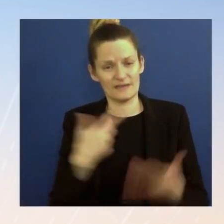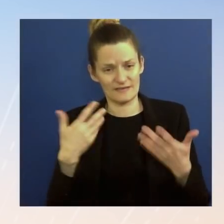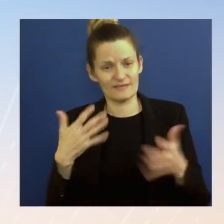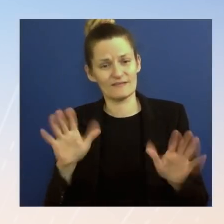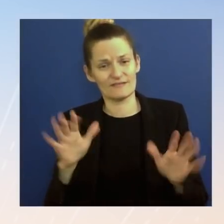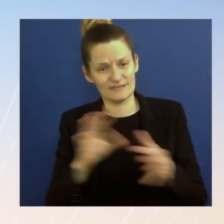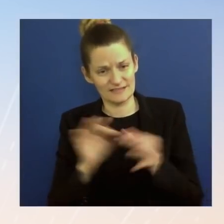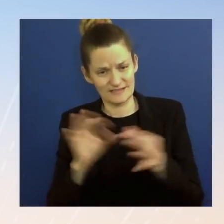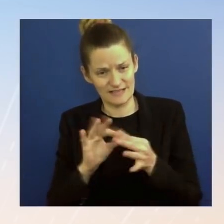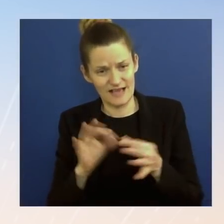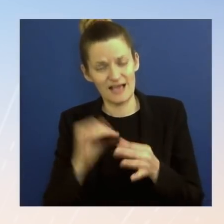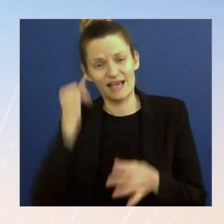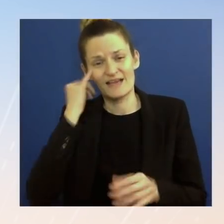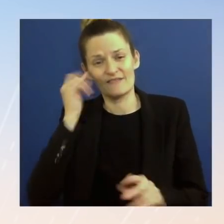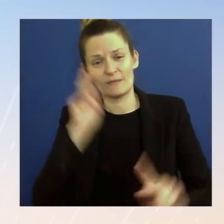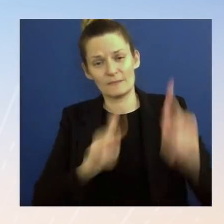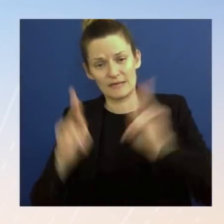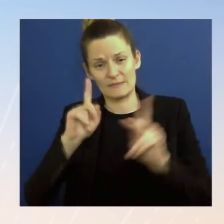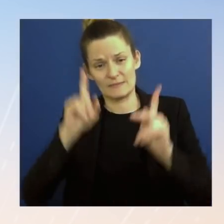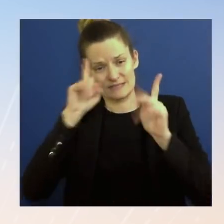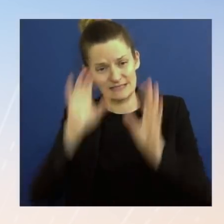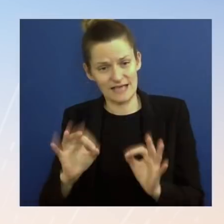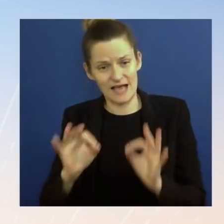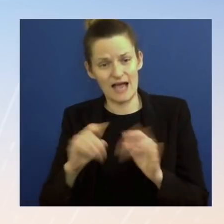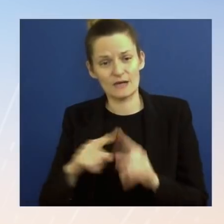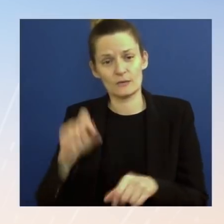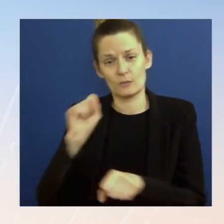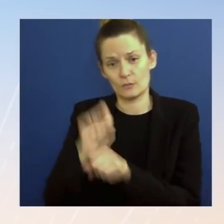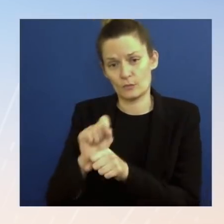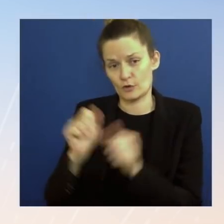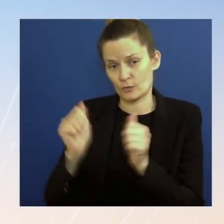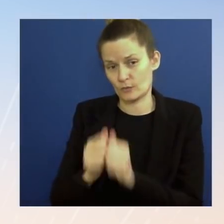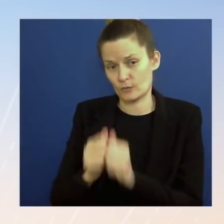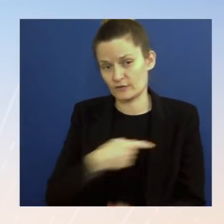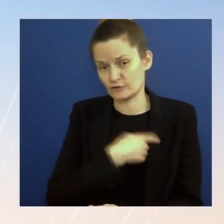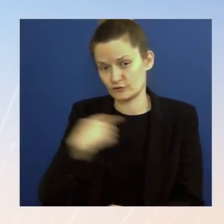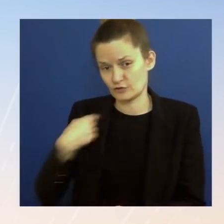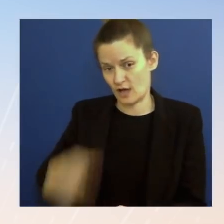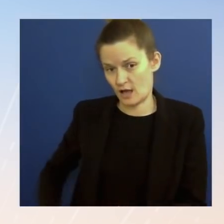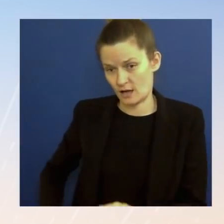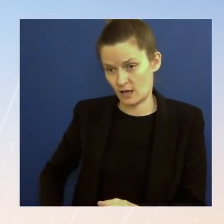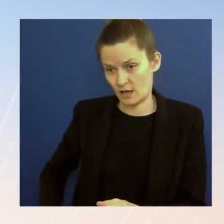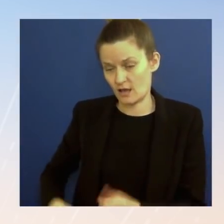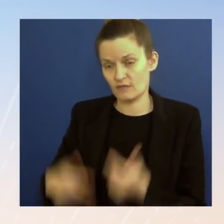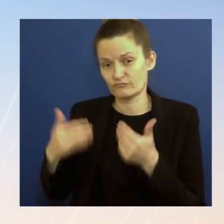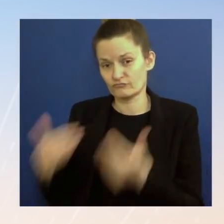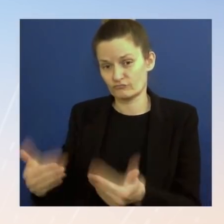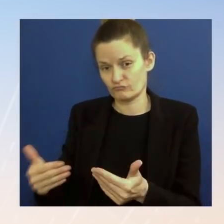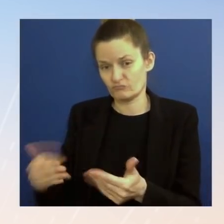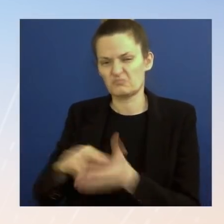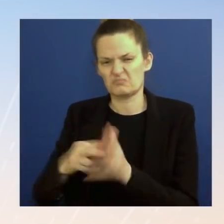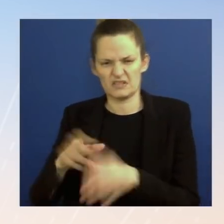The Press: The former White House COVID Advisor, Andy Slavitt, has a Twitter thread today in which he talks about the potential for an increase in COVID cases this spring.